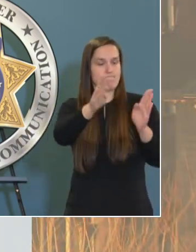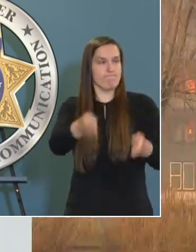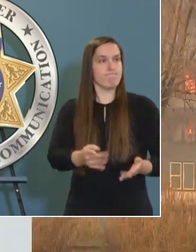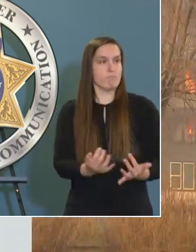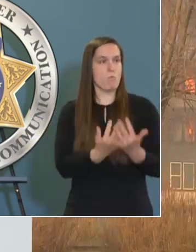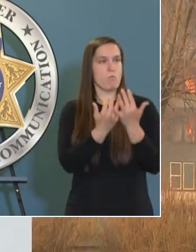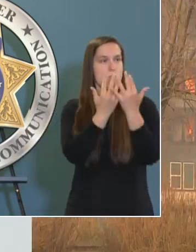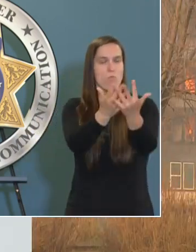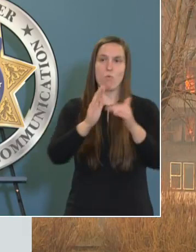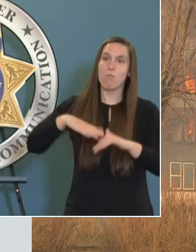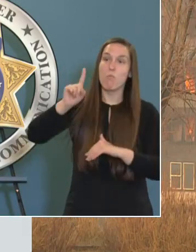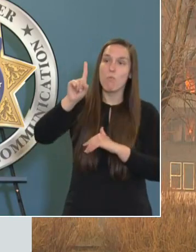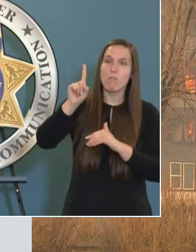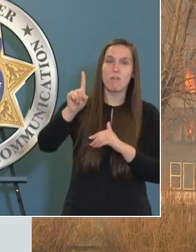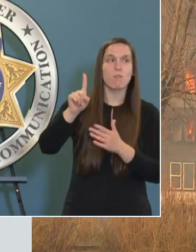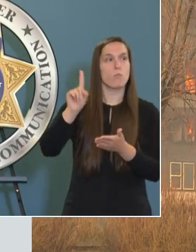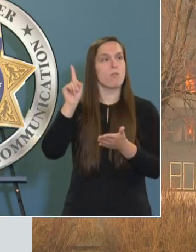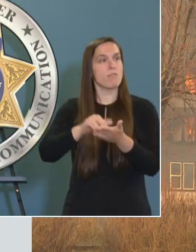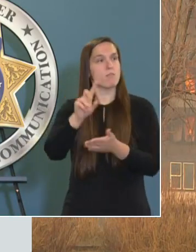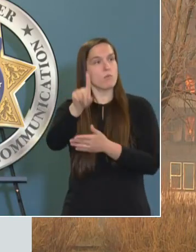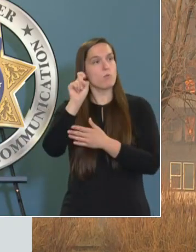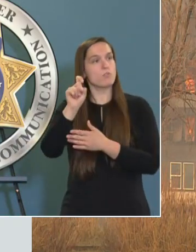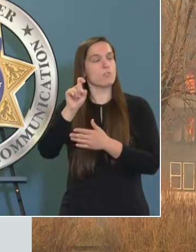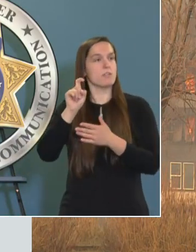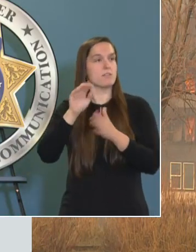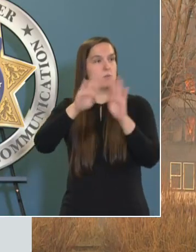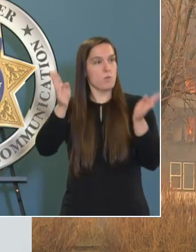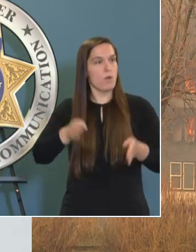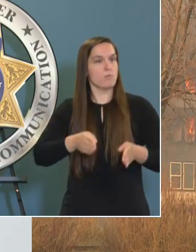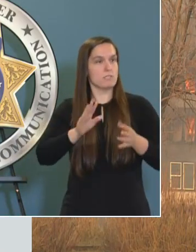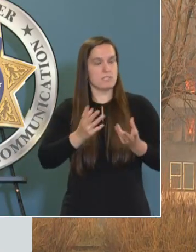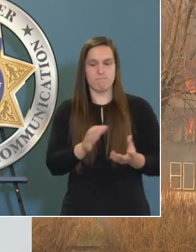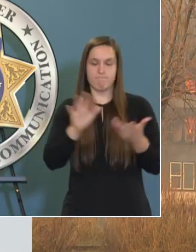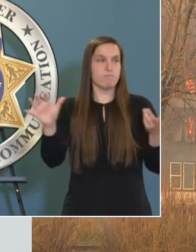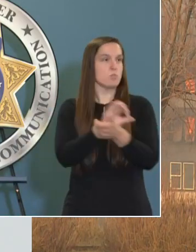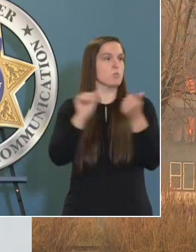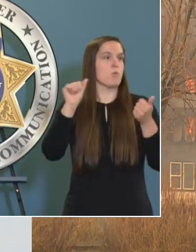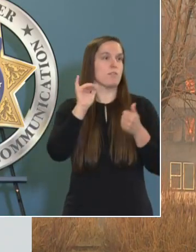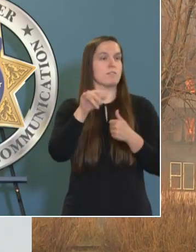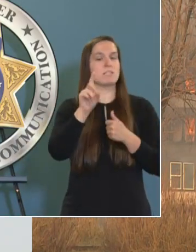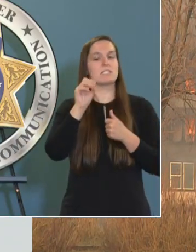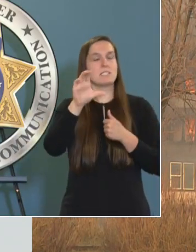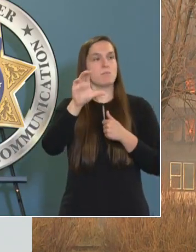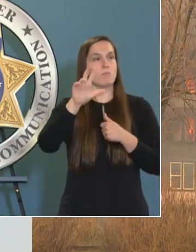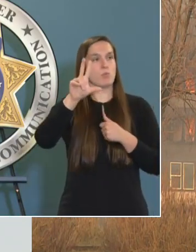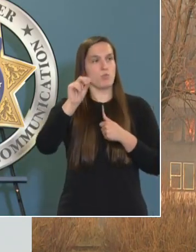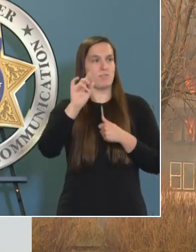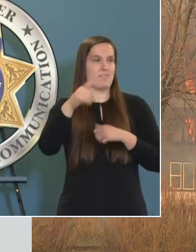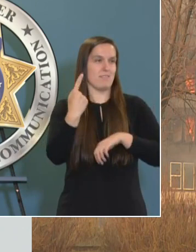COMMUNITY. STANDING NEXT TO ME WAS SHERIFF JOHNSON. AND HIS HOUSE WAS ONE OF THOSE OVER